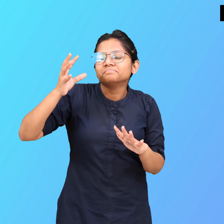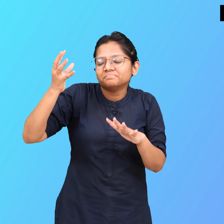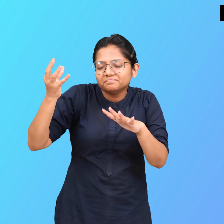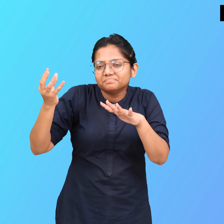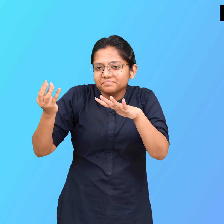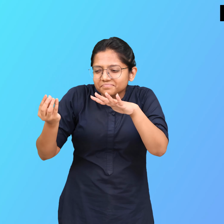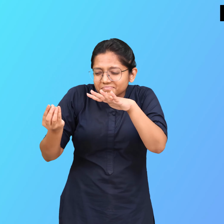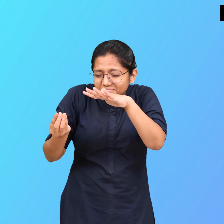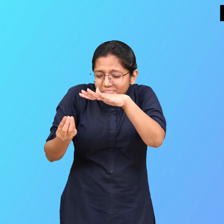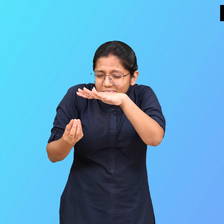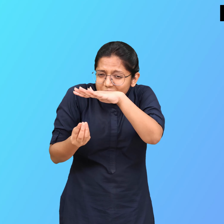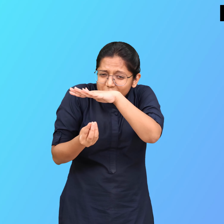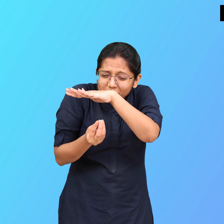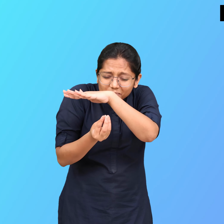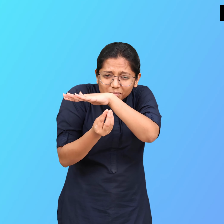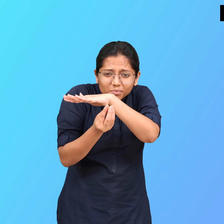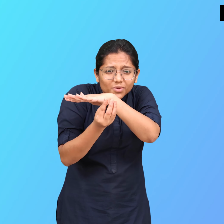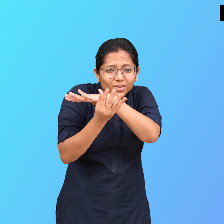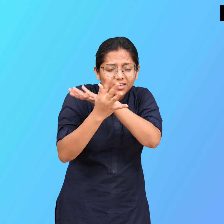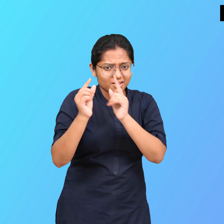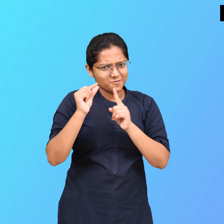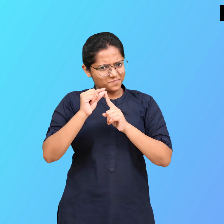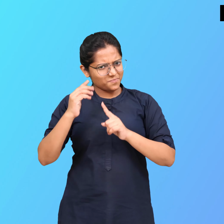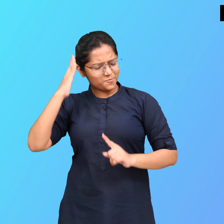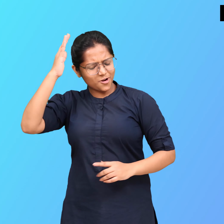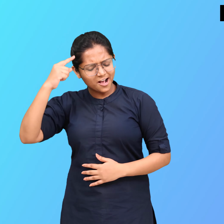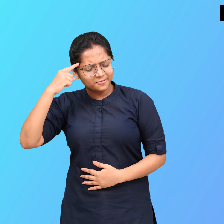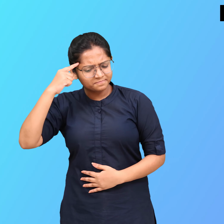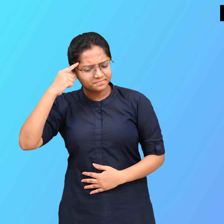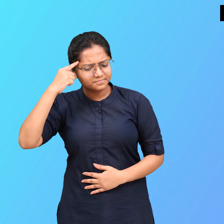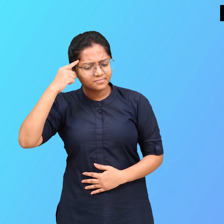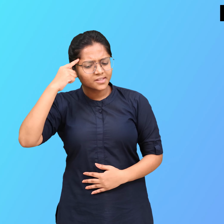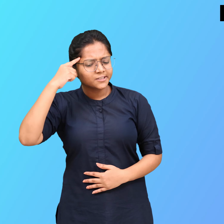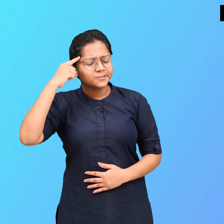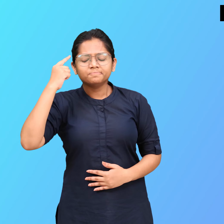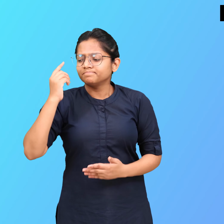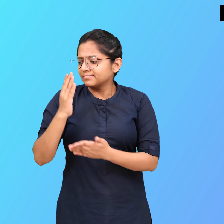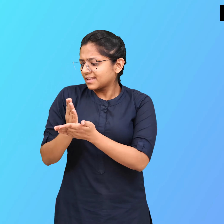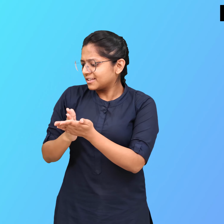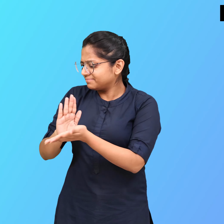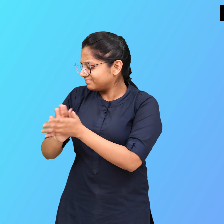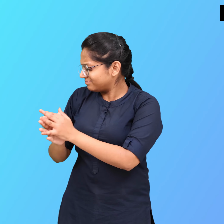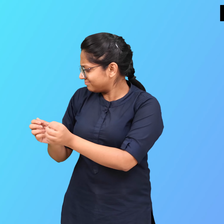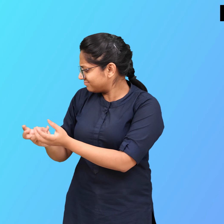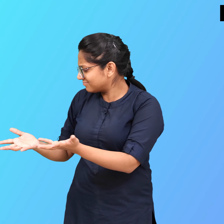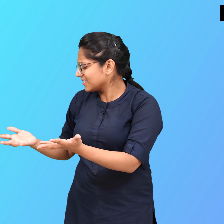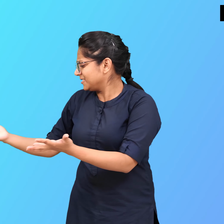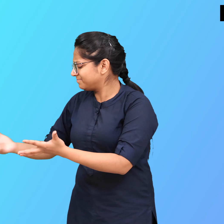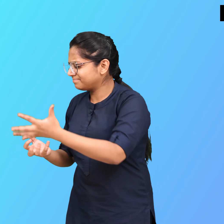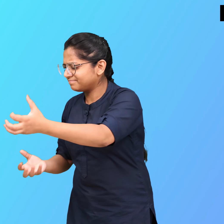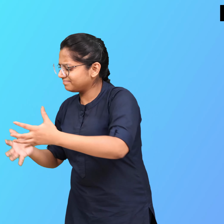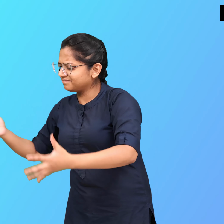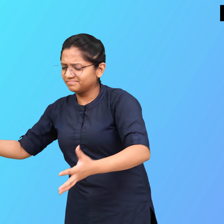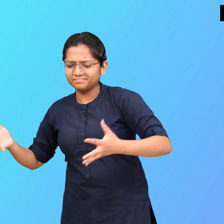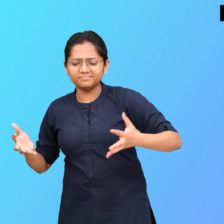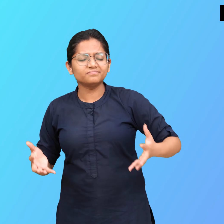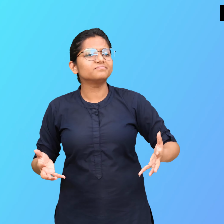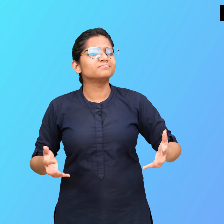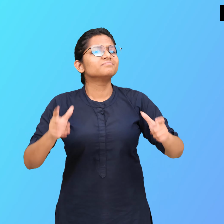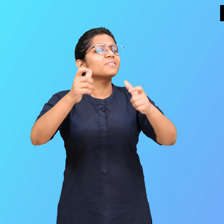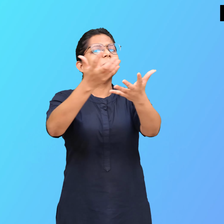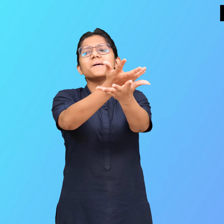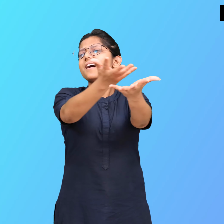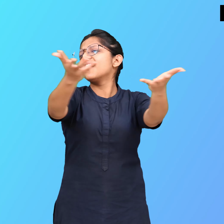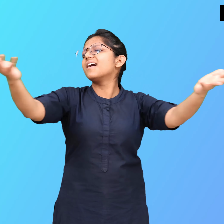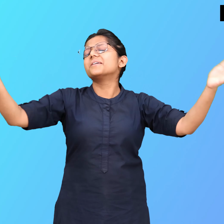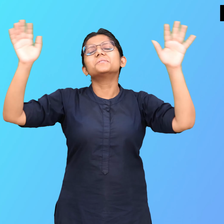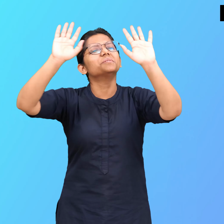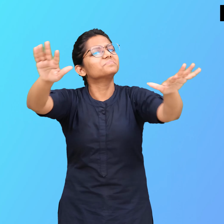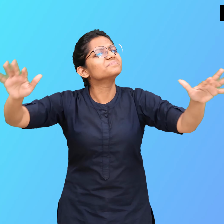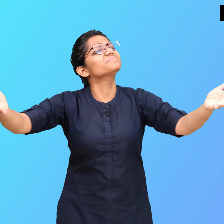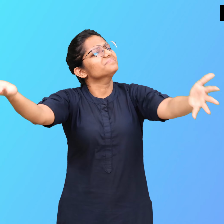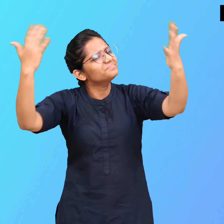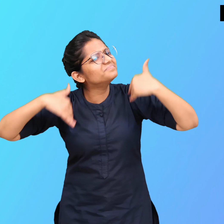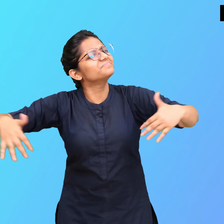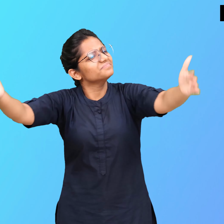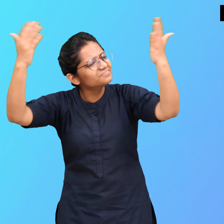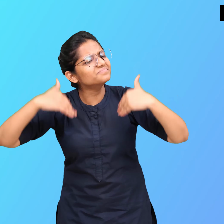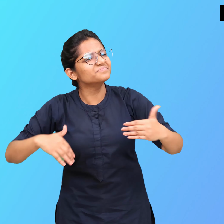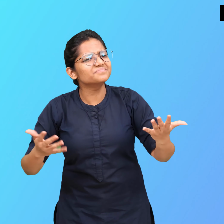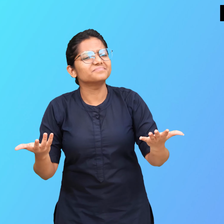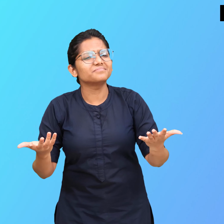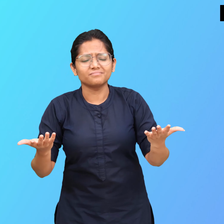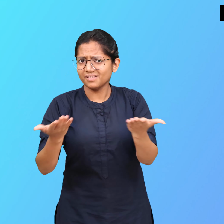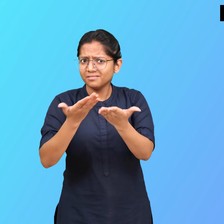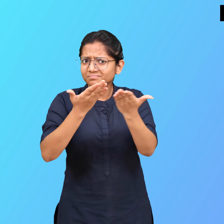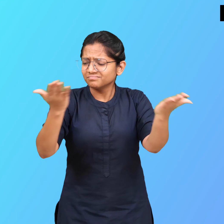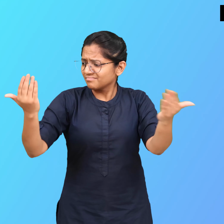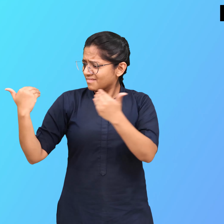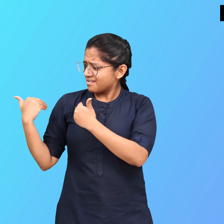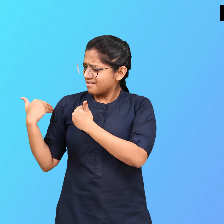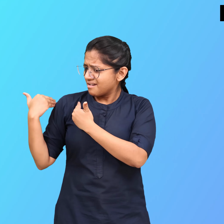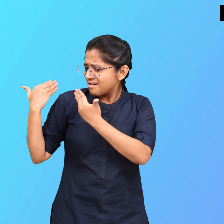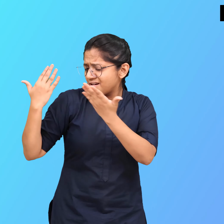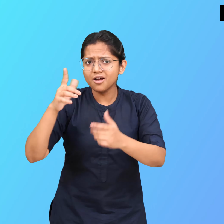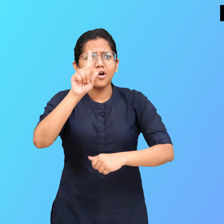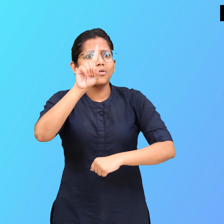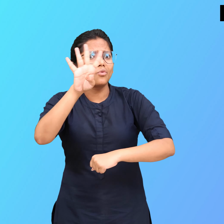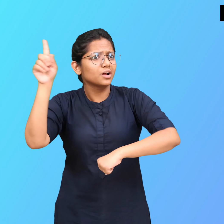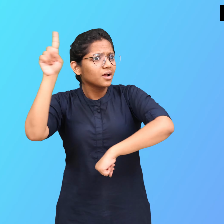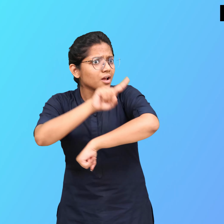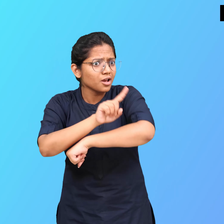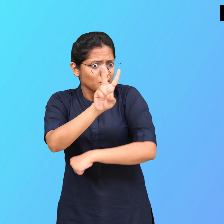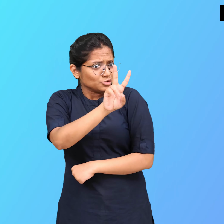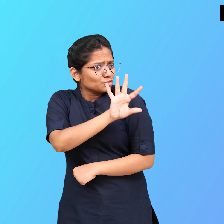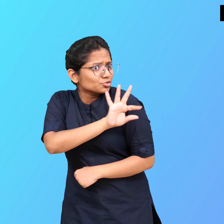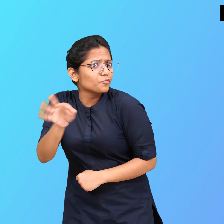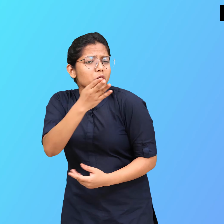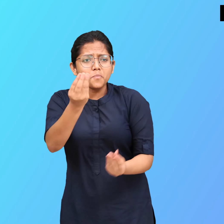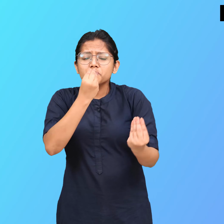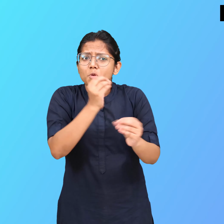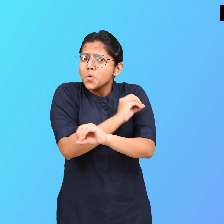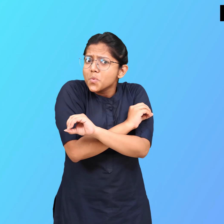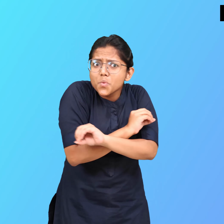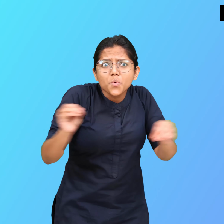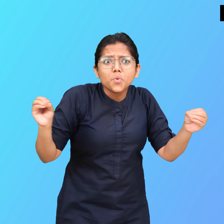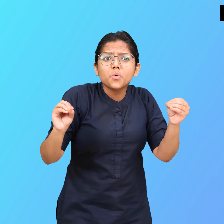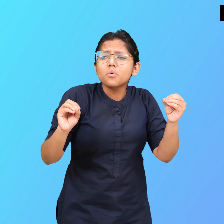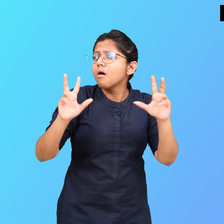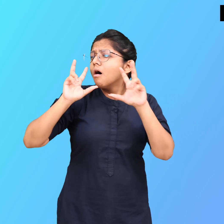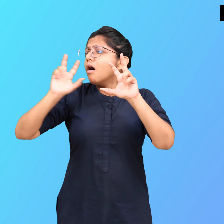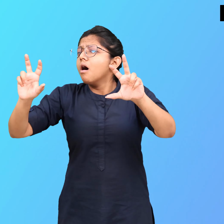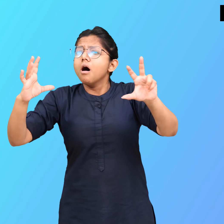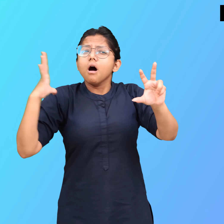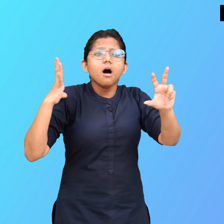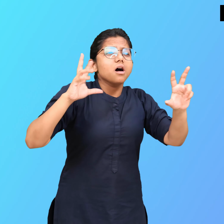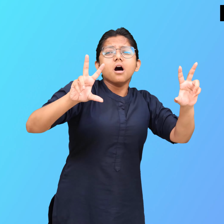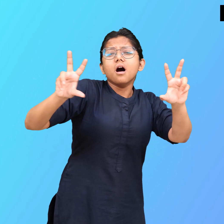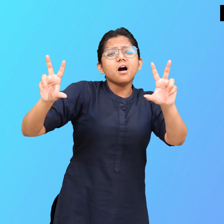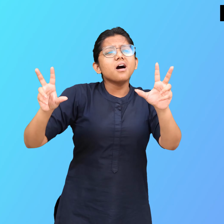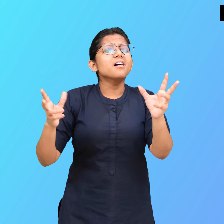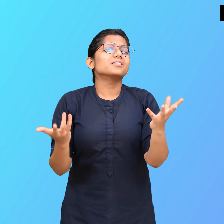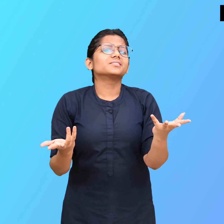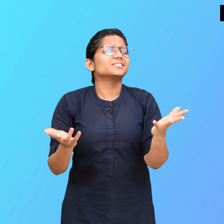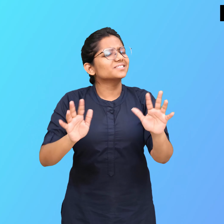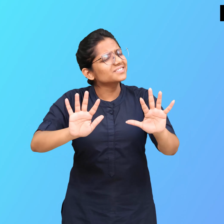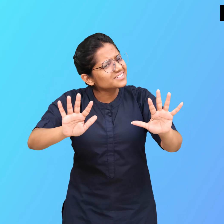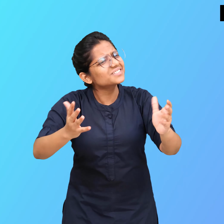Just before dawn Paul began persuading all the people to eat something. He said, “For the past two weeks you have been waiting and watching. You have not eaten for 14 days.